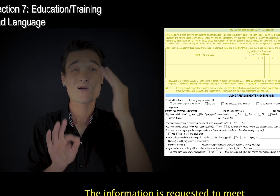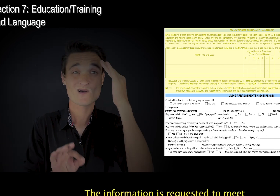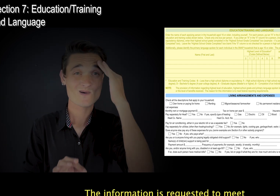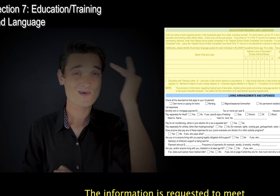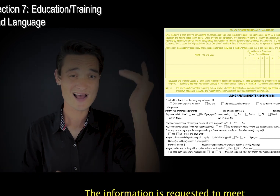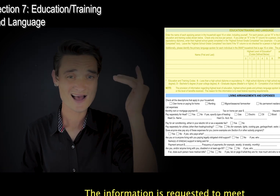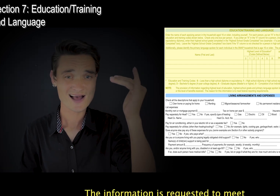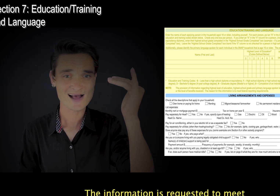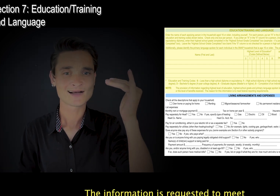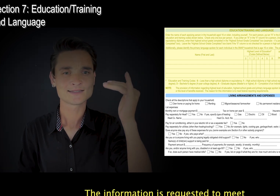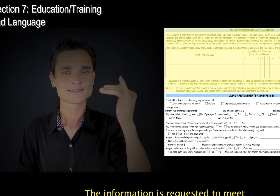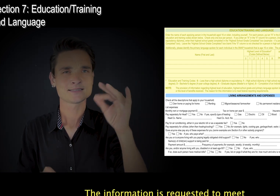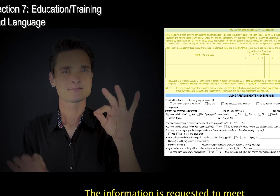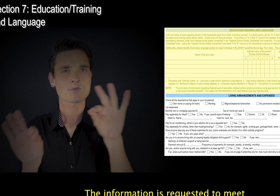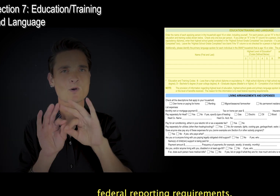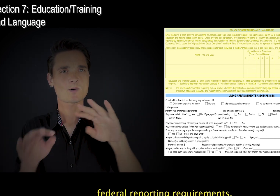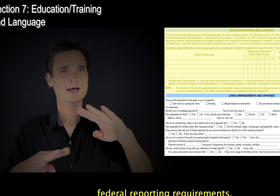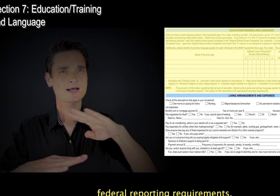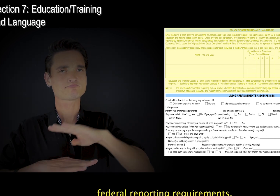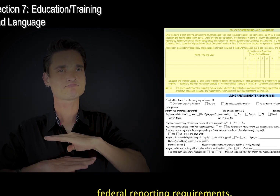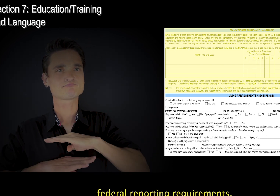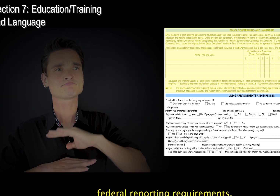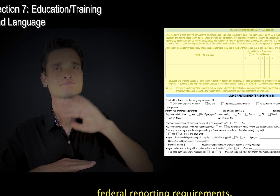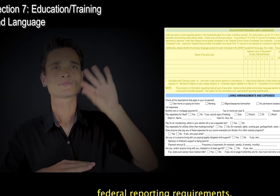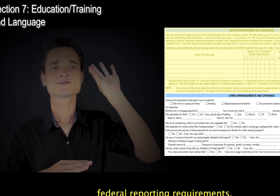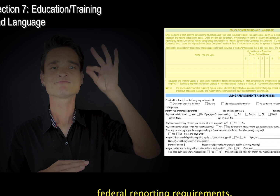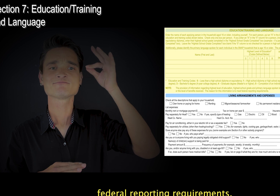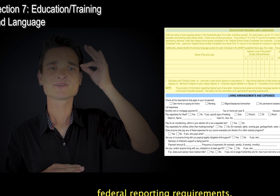The information is requested to meet federal reporting requirements.